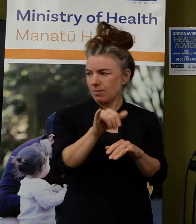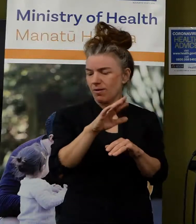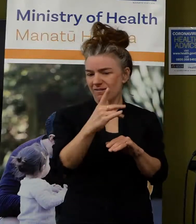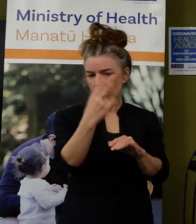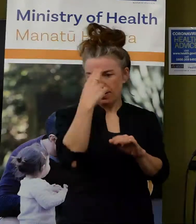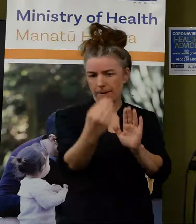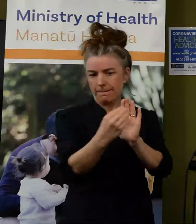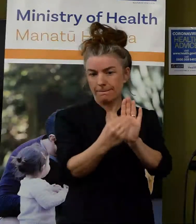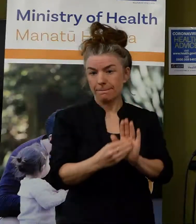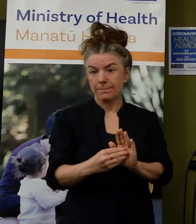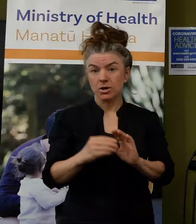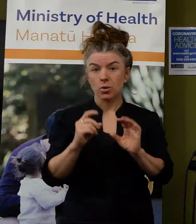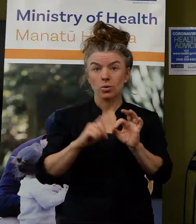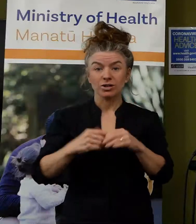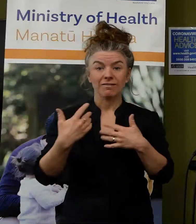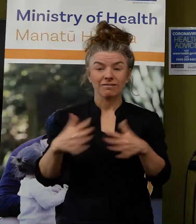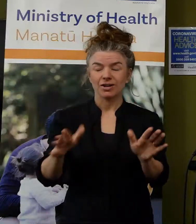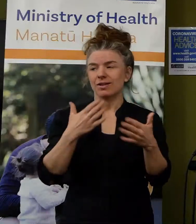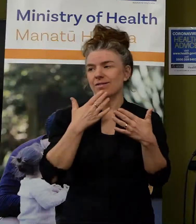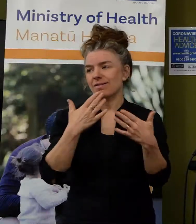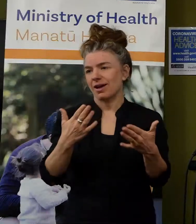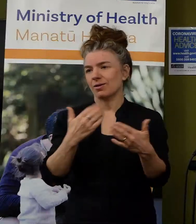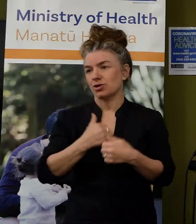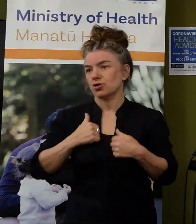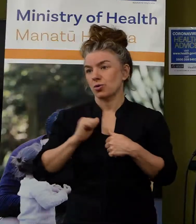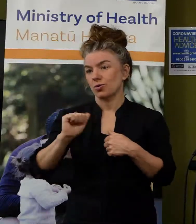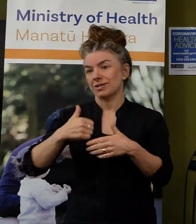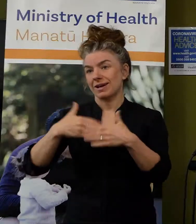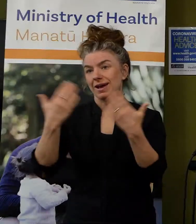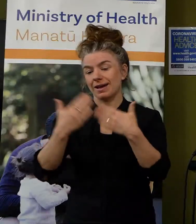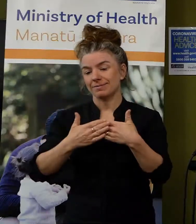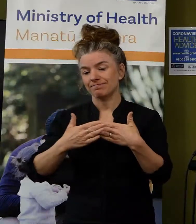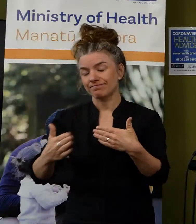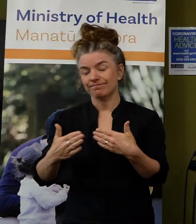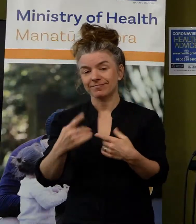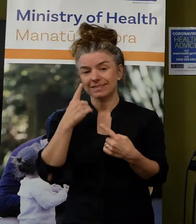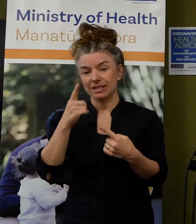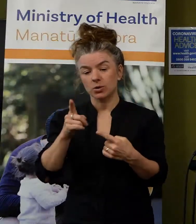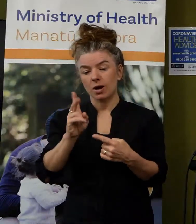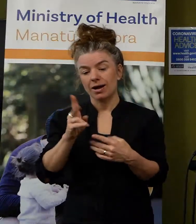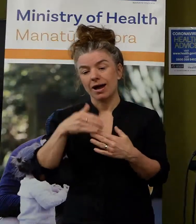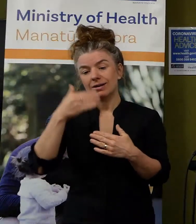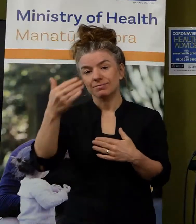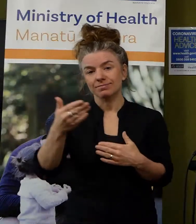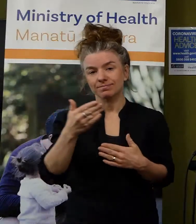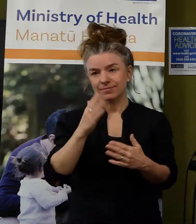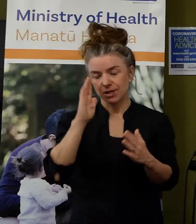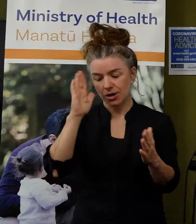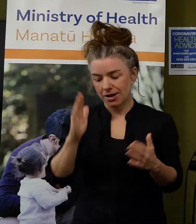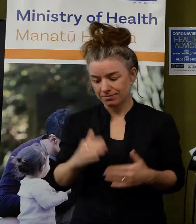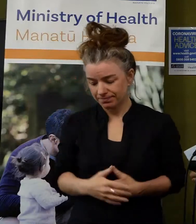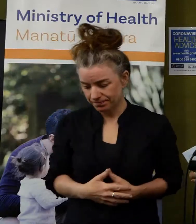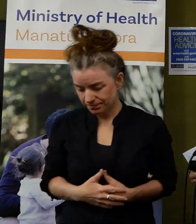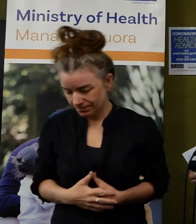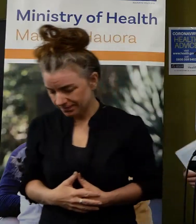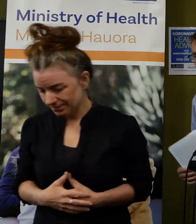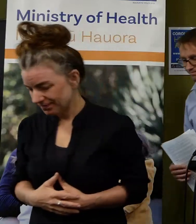If there are no other questions, thank you very much. Enjoy the rest of the day. And we will see you again. [NON-ENGLISH]